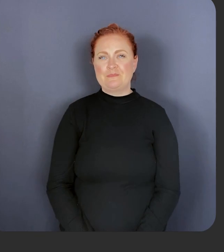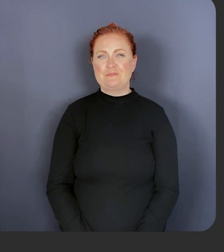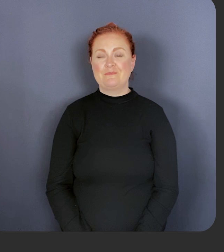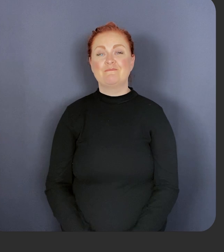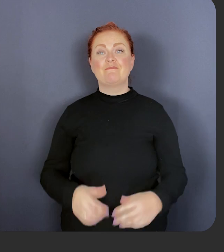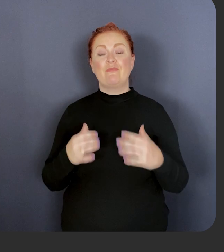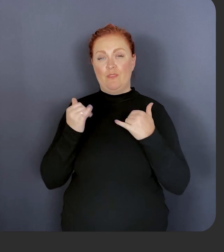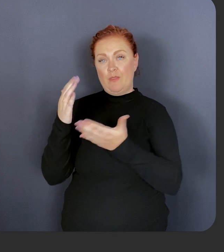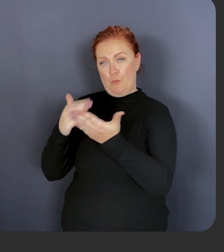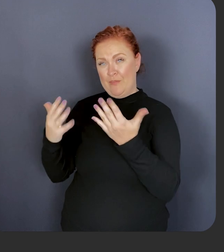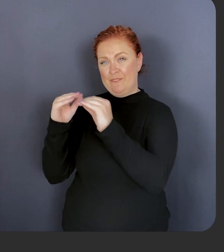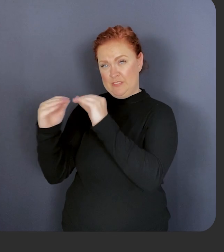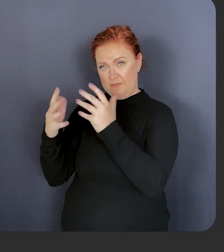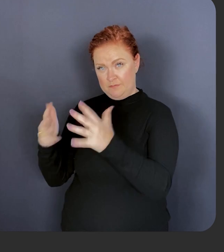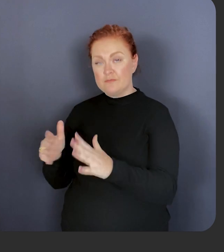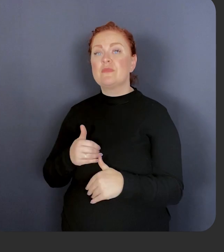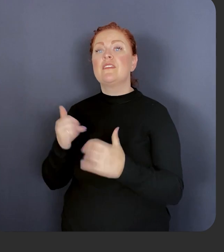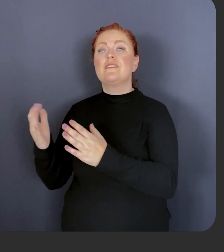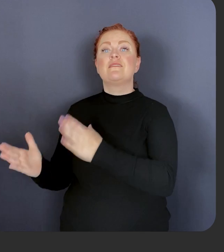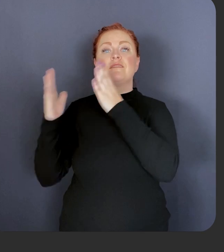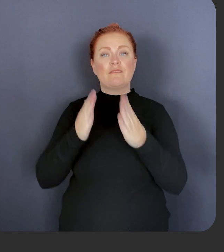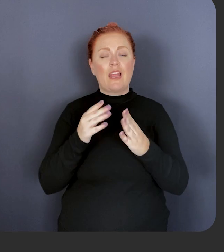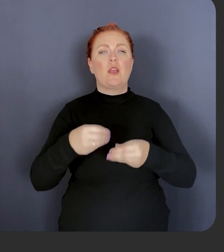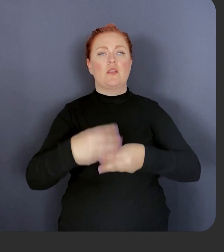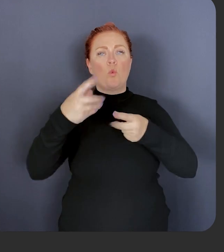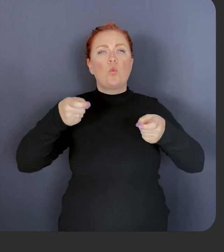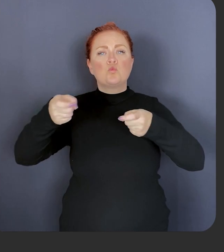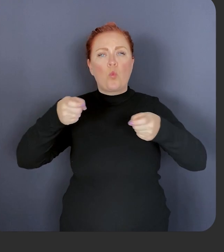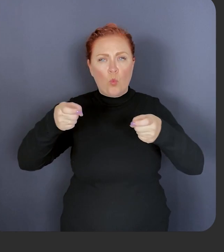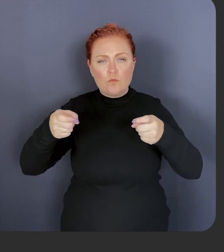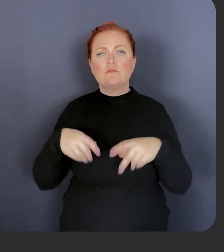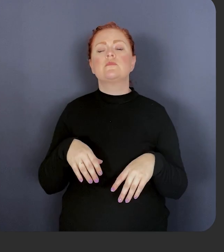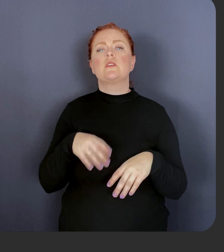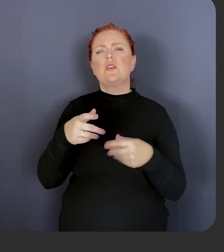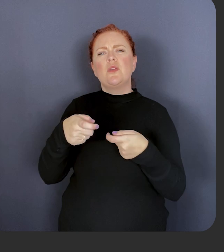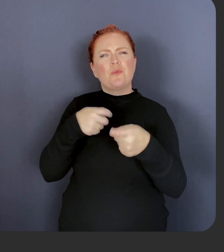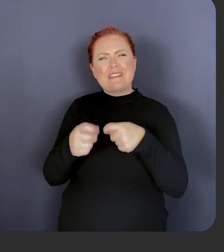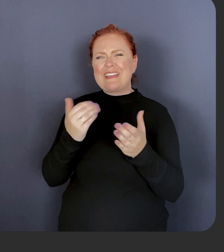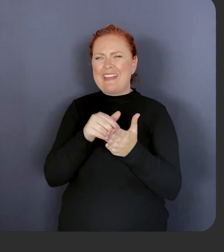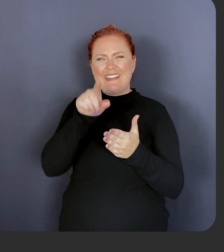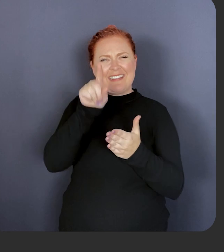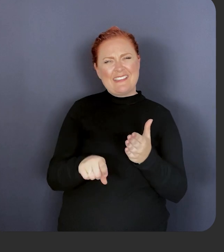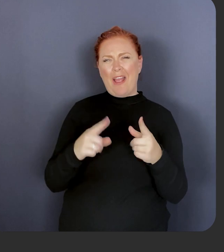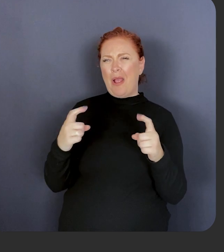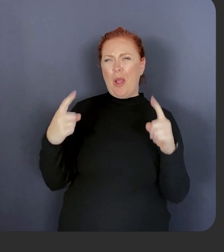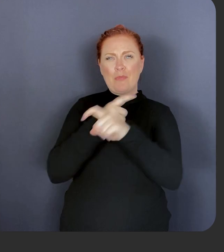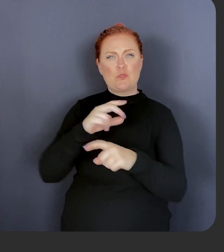So now that we fixed that part, we're going to go into the actual controls and just replace this really complicated whole UL